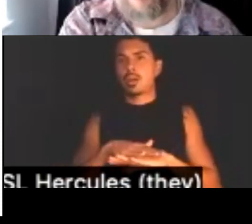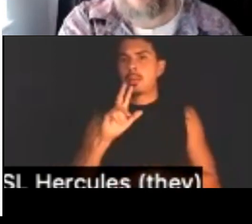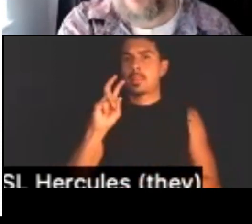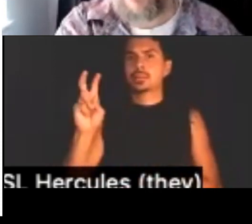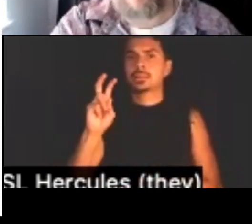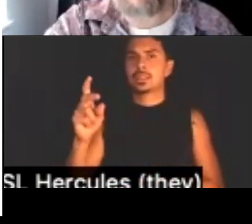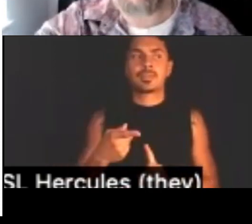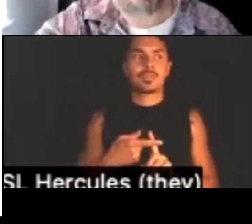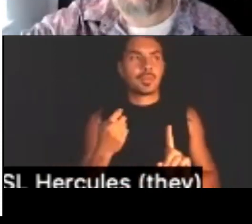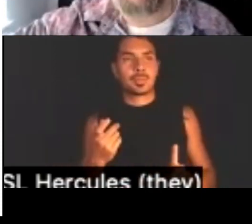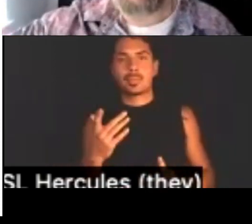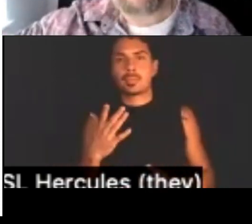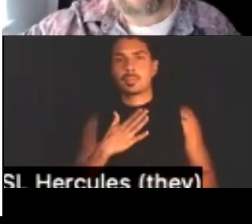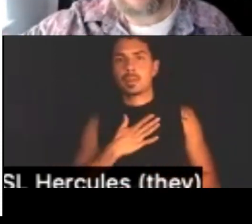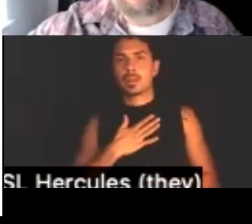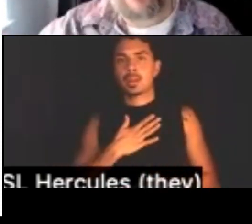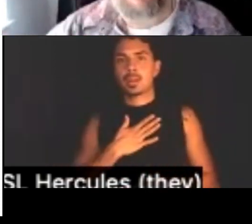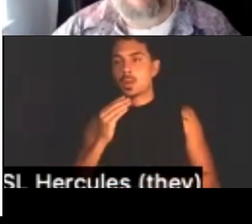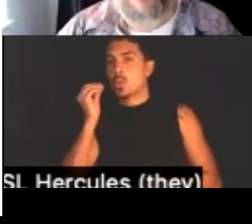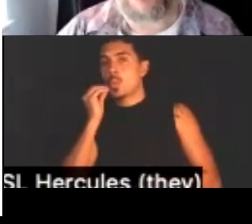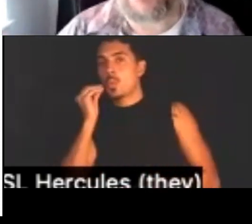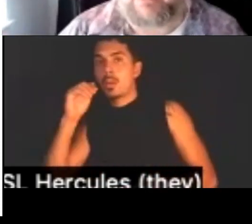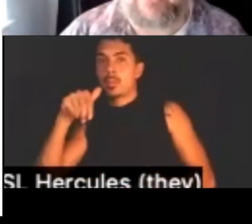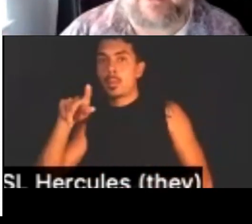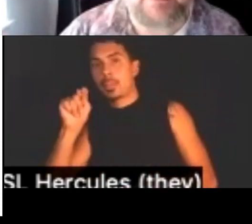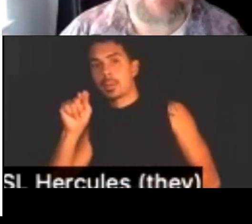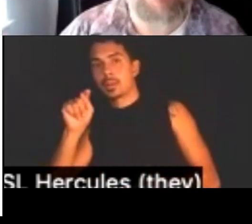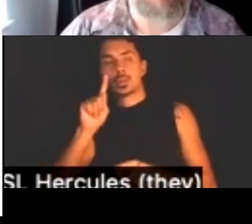their apartment or their home to that provider's office.